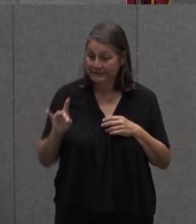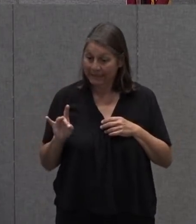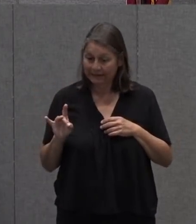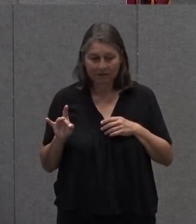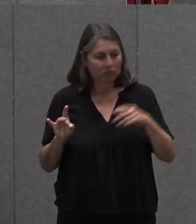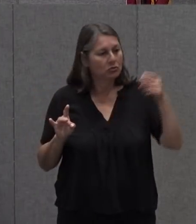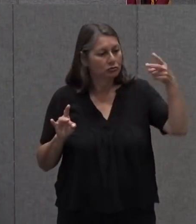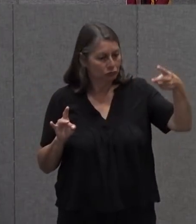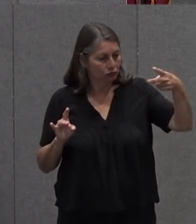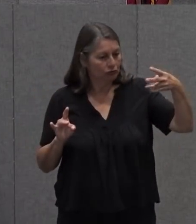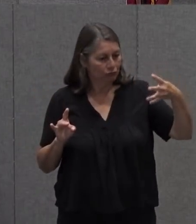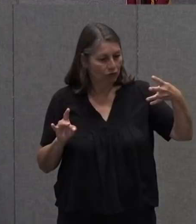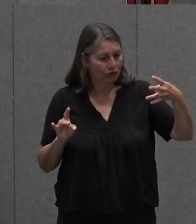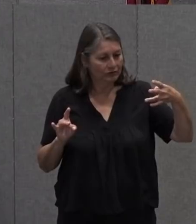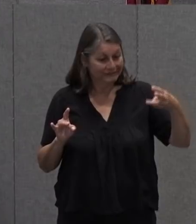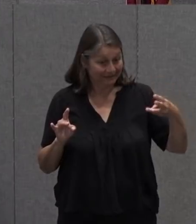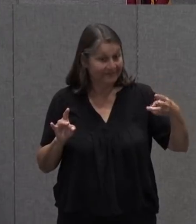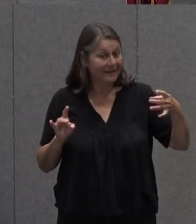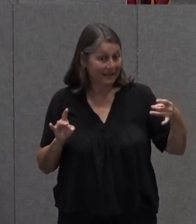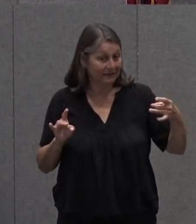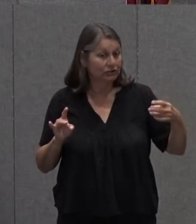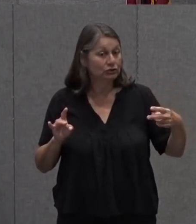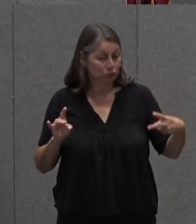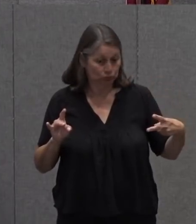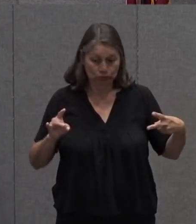Then we wrote one together on Wednesday